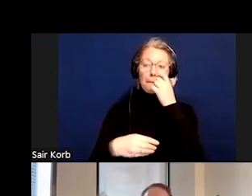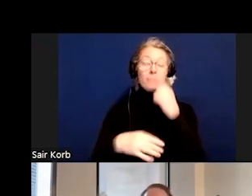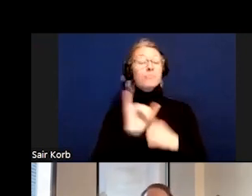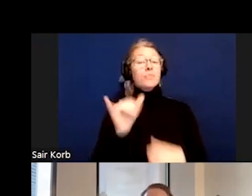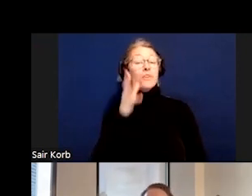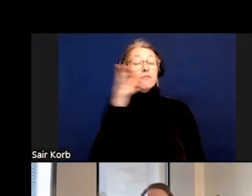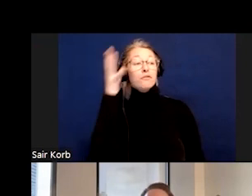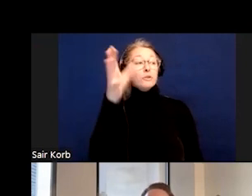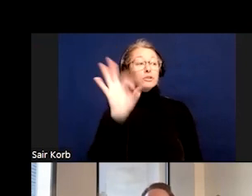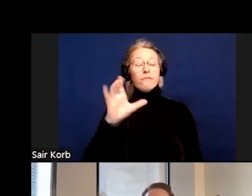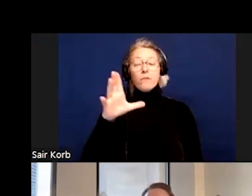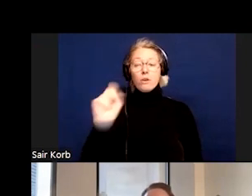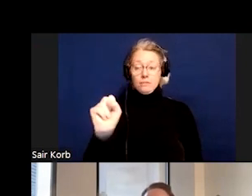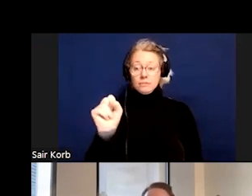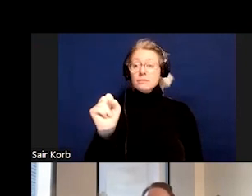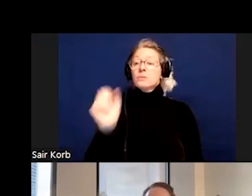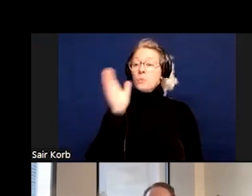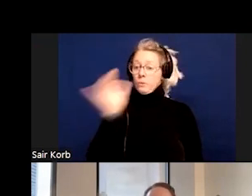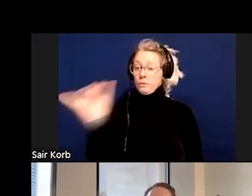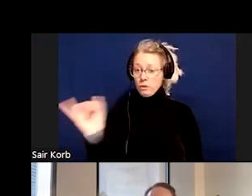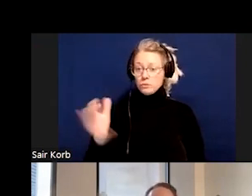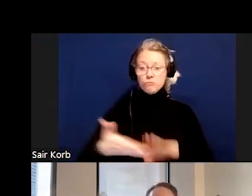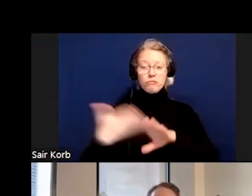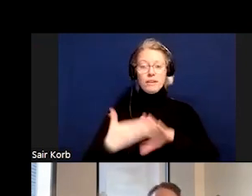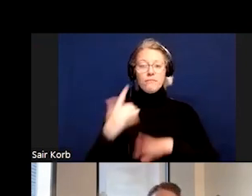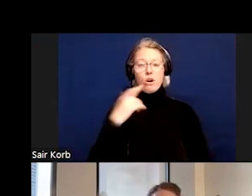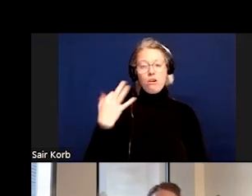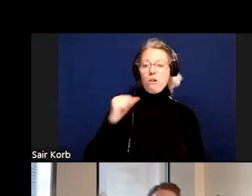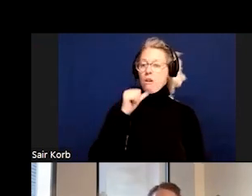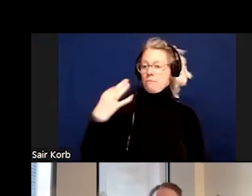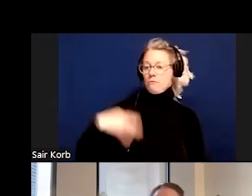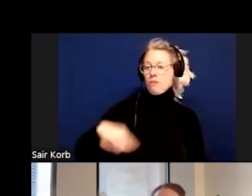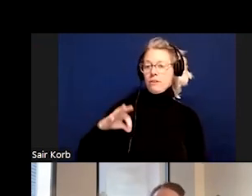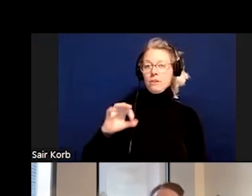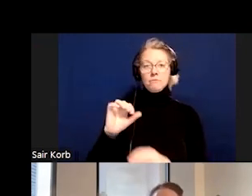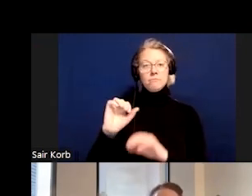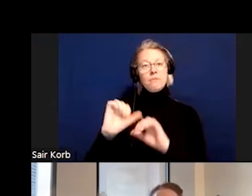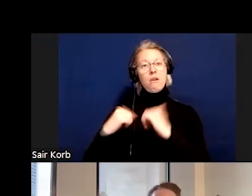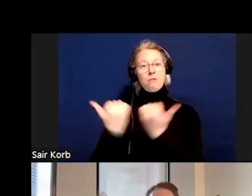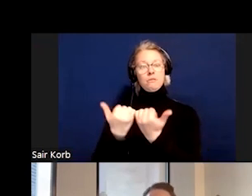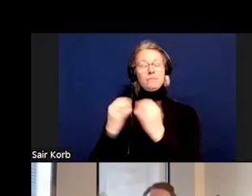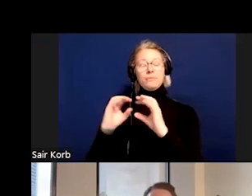arts organizations operating in Calgary. In 2023 we will open the operating grant program